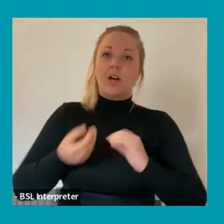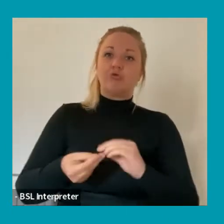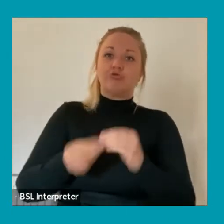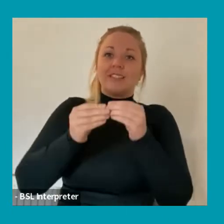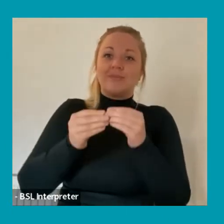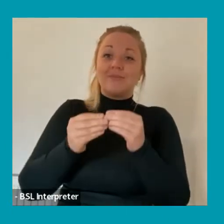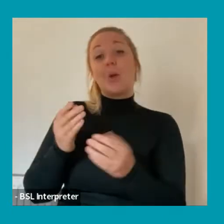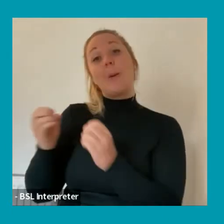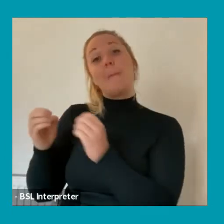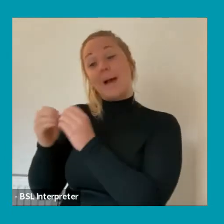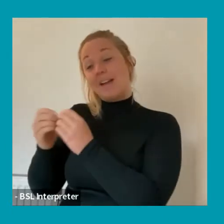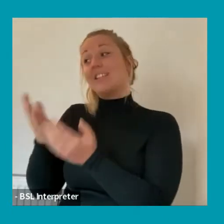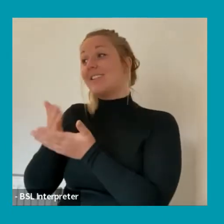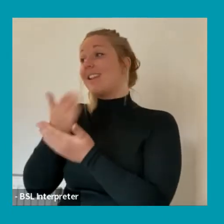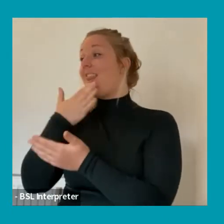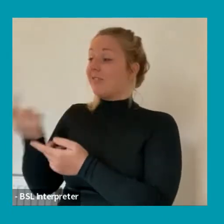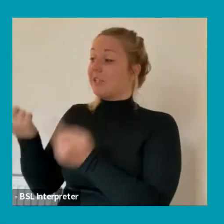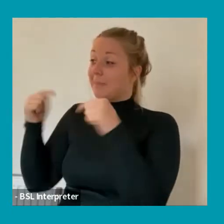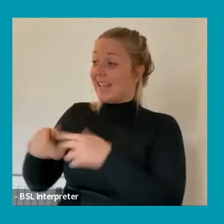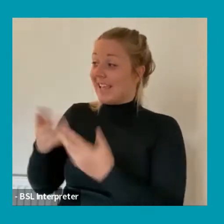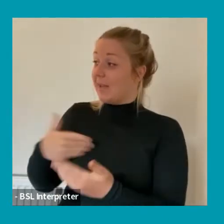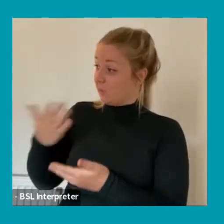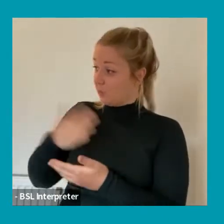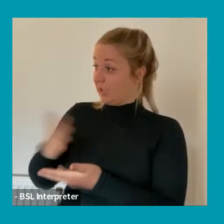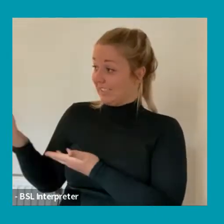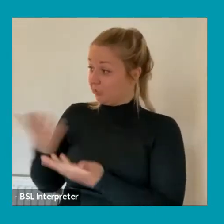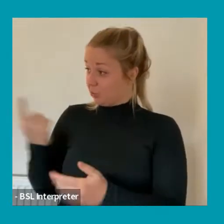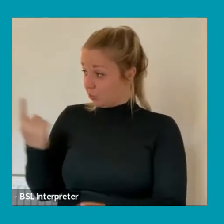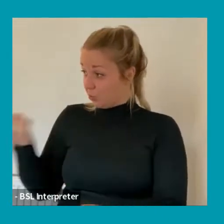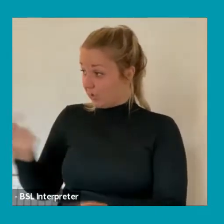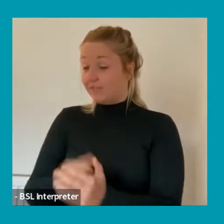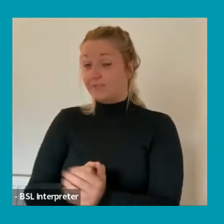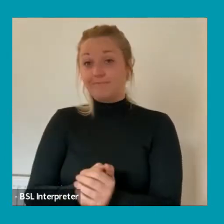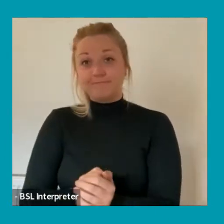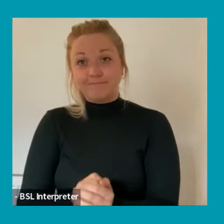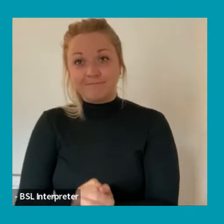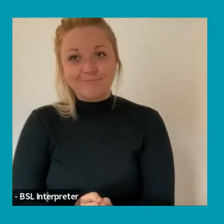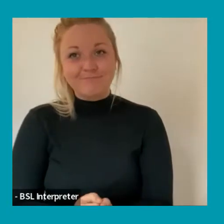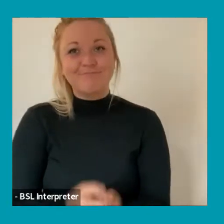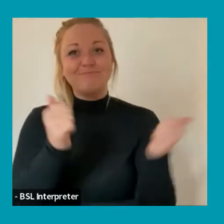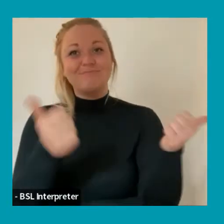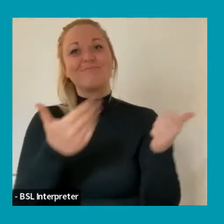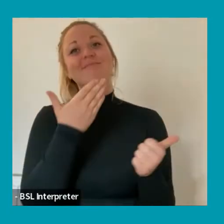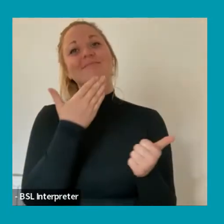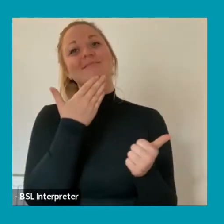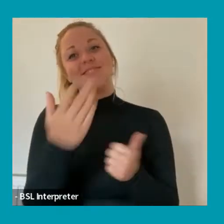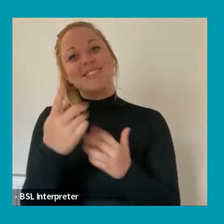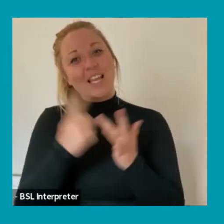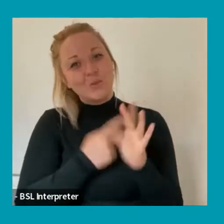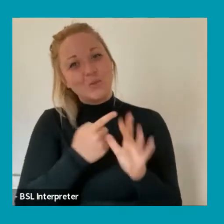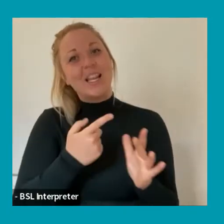Would you like to just introduce yourself to everyone? Sure, thanks Jane. Lovely to be here today.